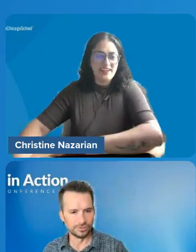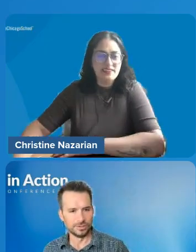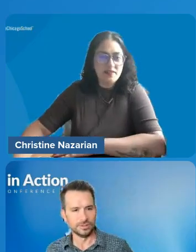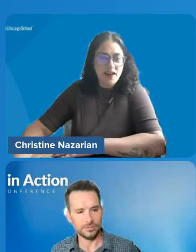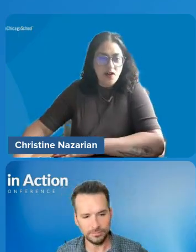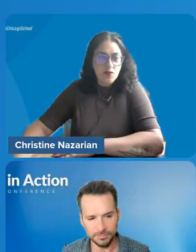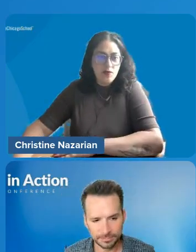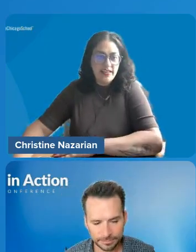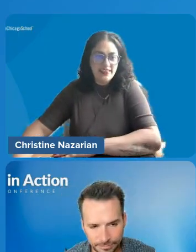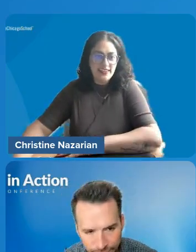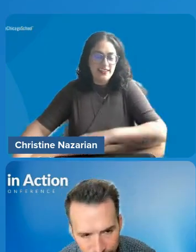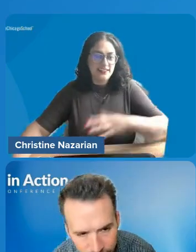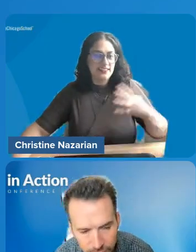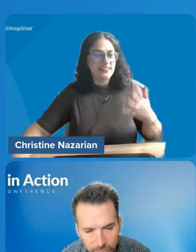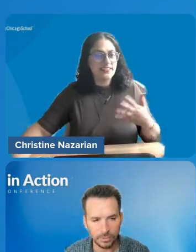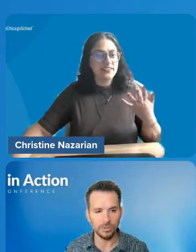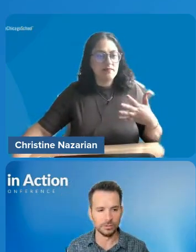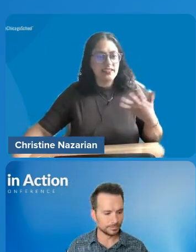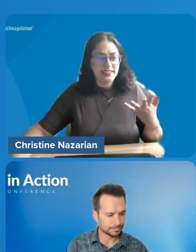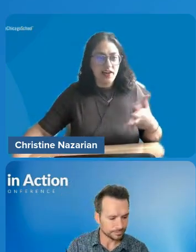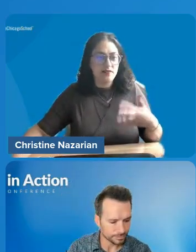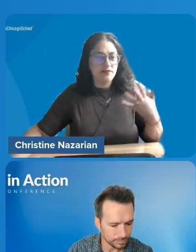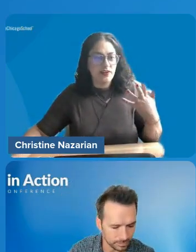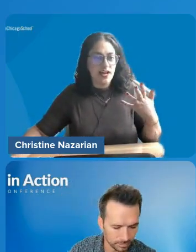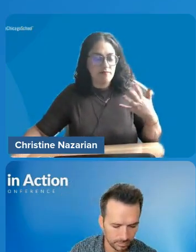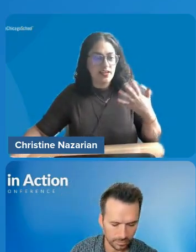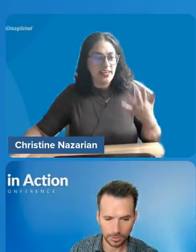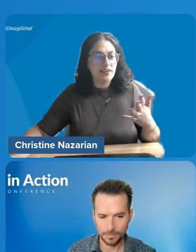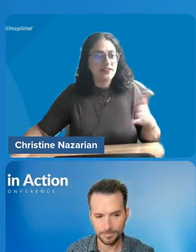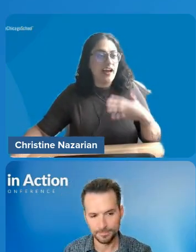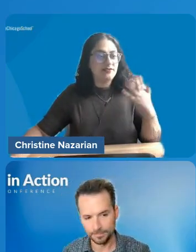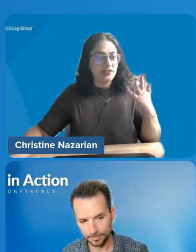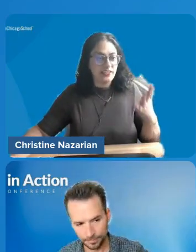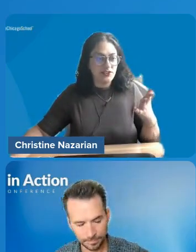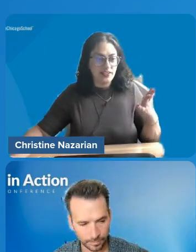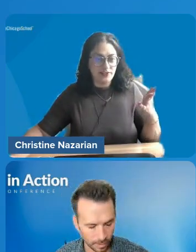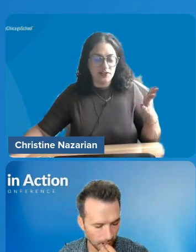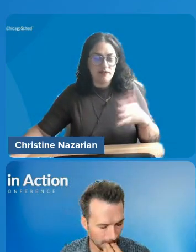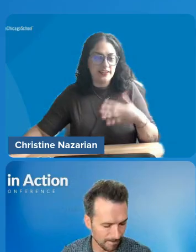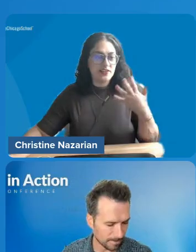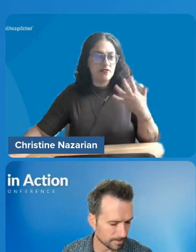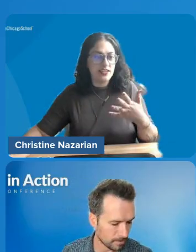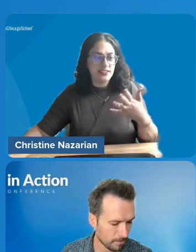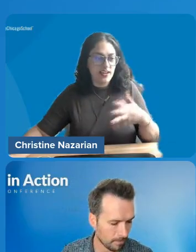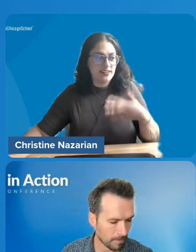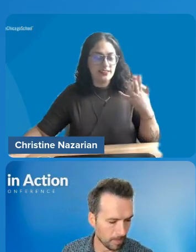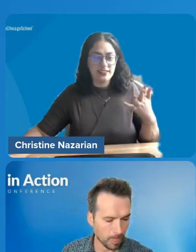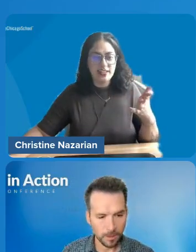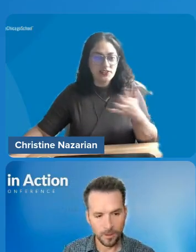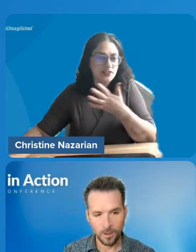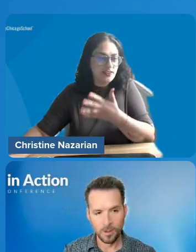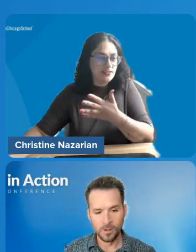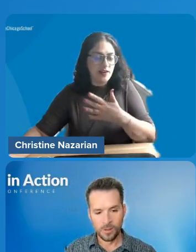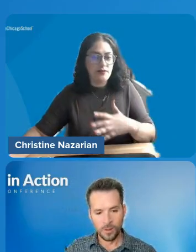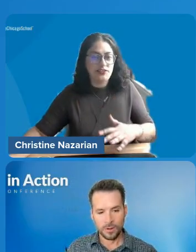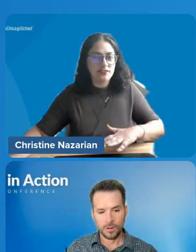So what the system itself gives after each session, right? So you conduct a session that we just